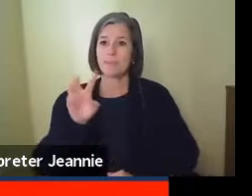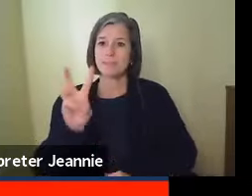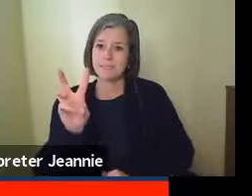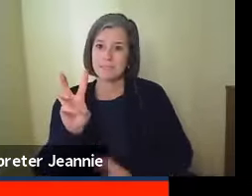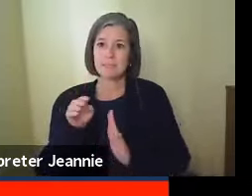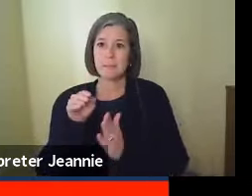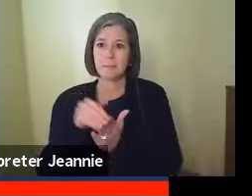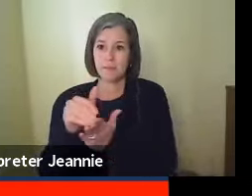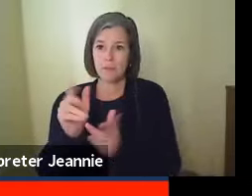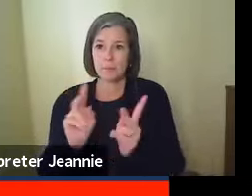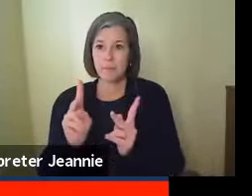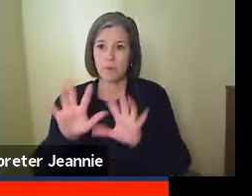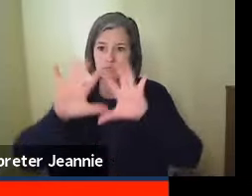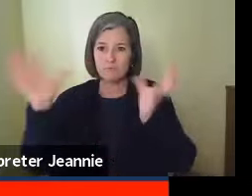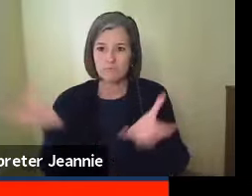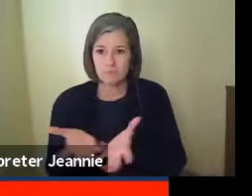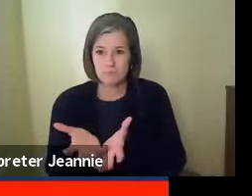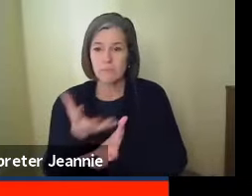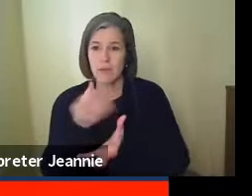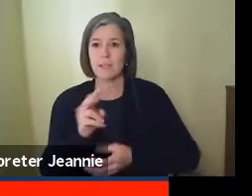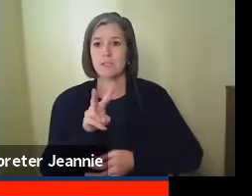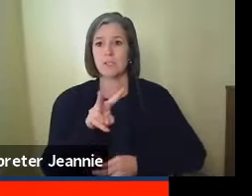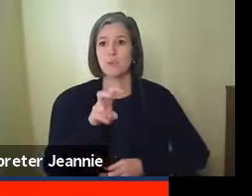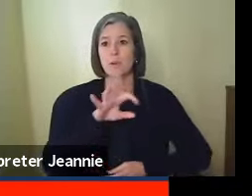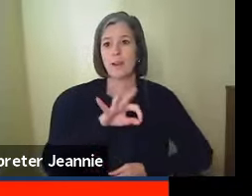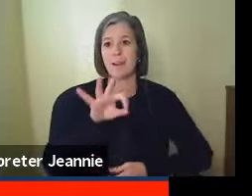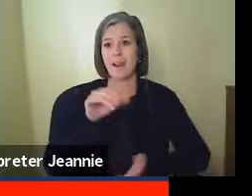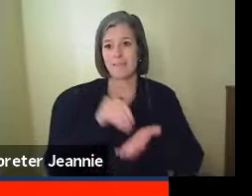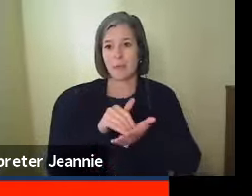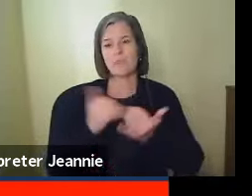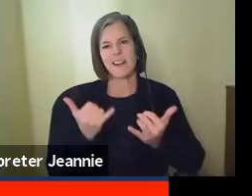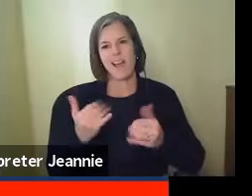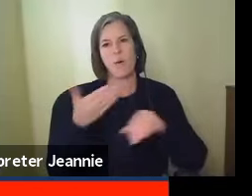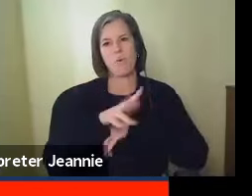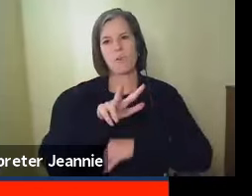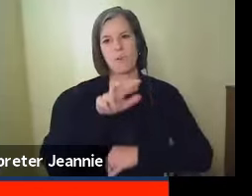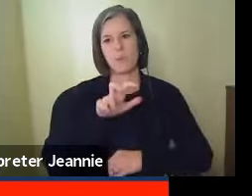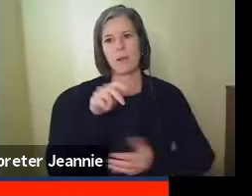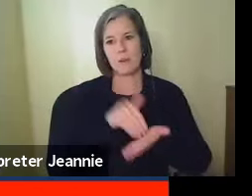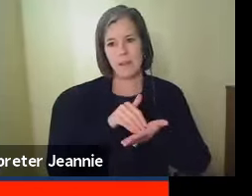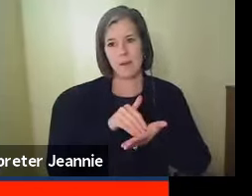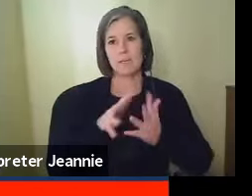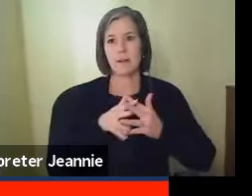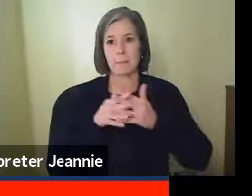And 299,000 we now crossed 300,000 Americans in nine months.